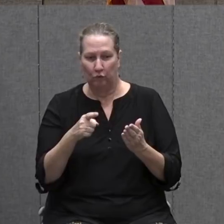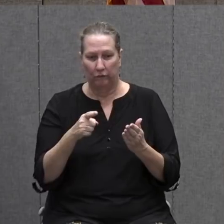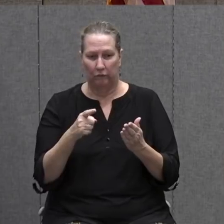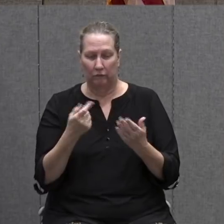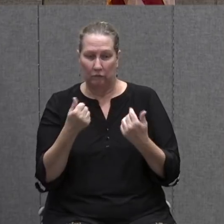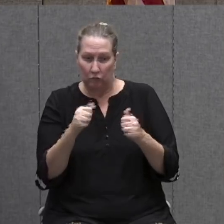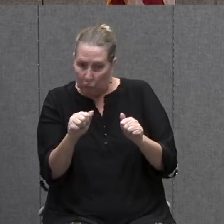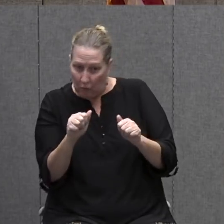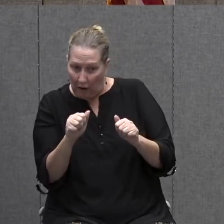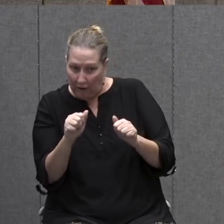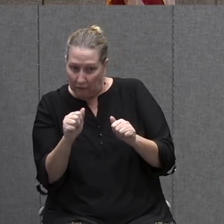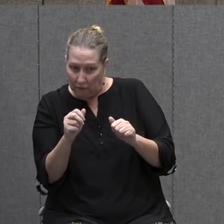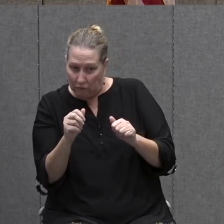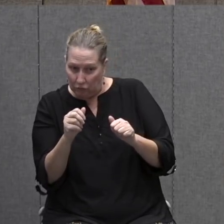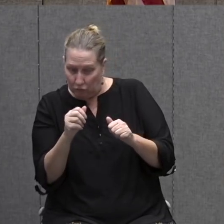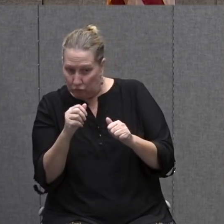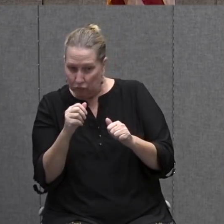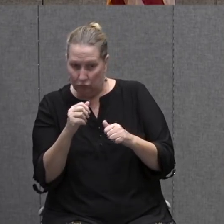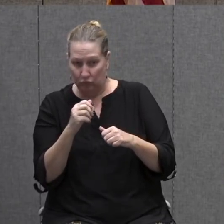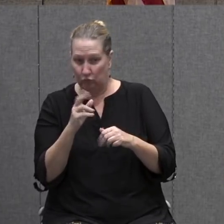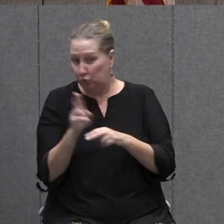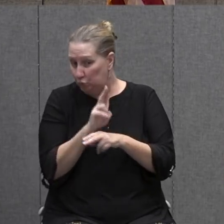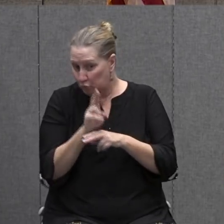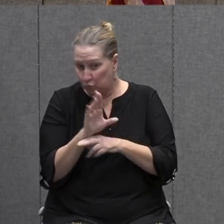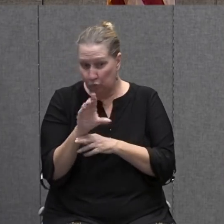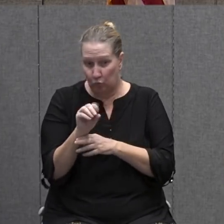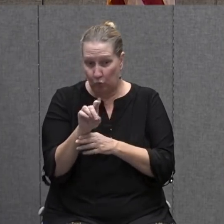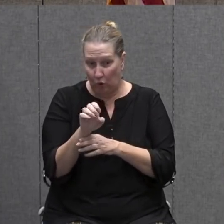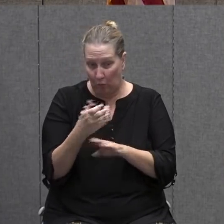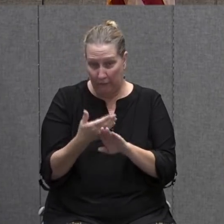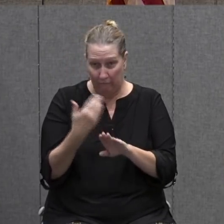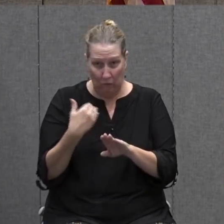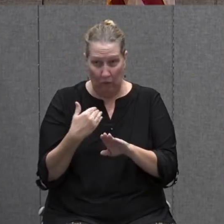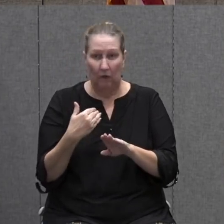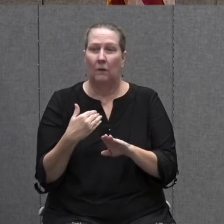And so when electricity is on, there's a code for one,